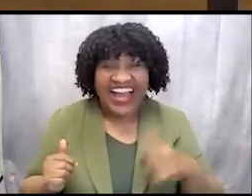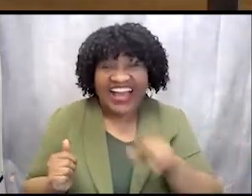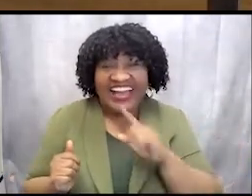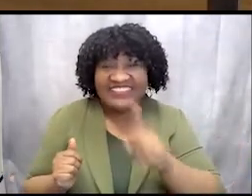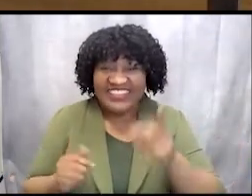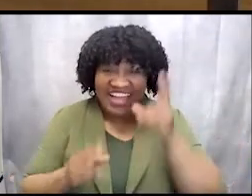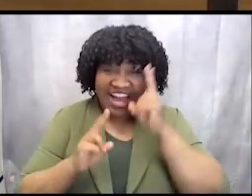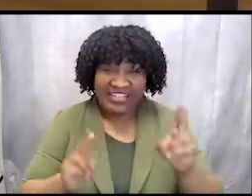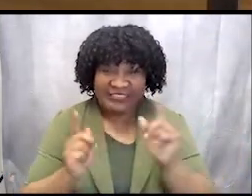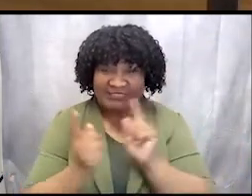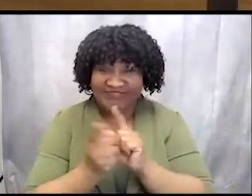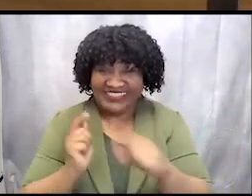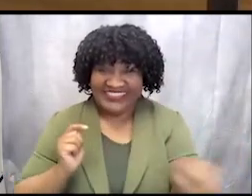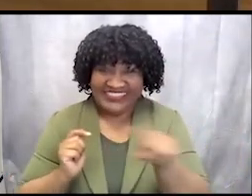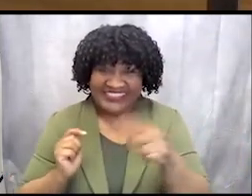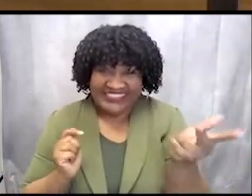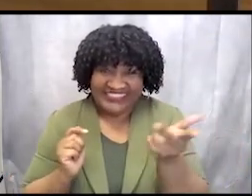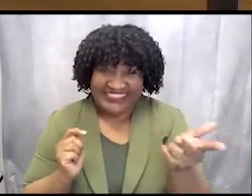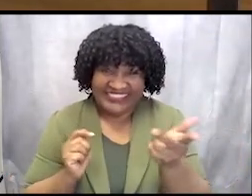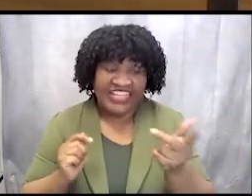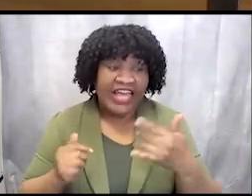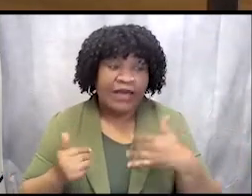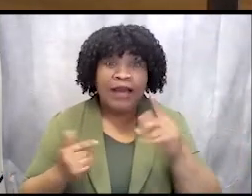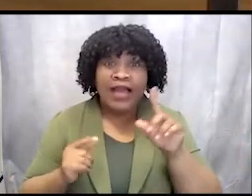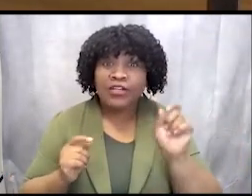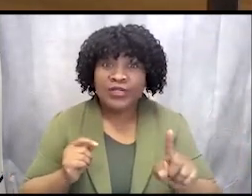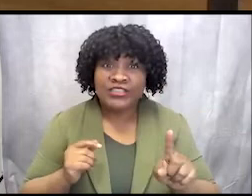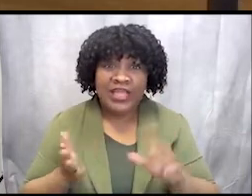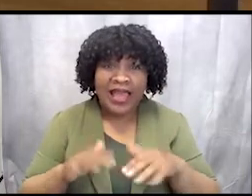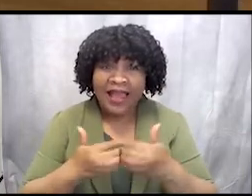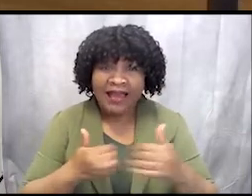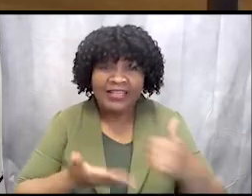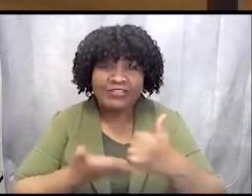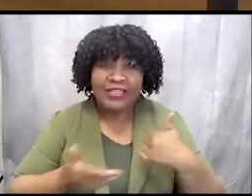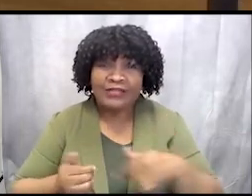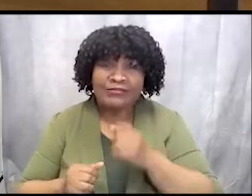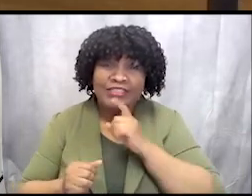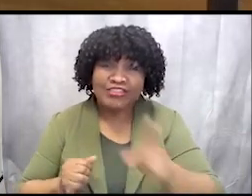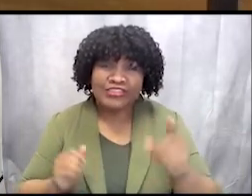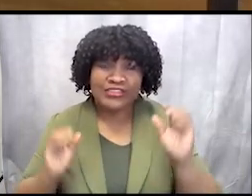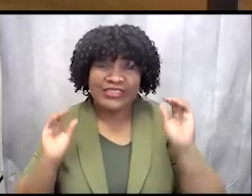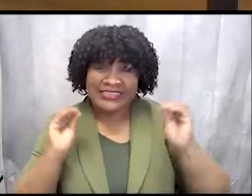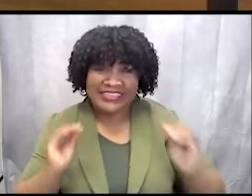It's such an honor to meet you. My question to you all is, how can you help ensure teachers teach us